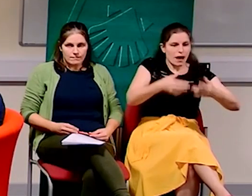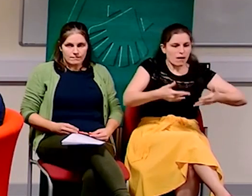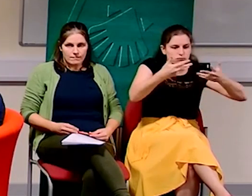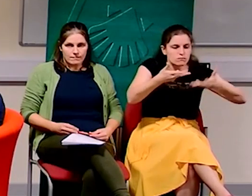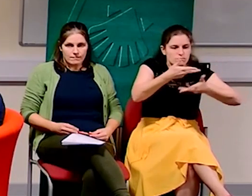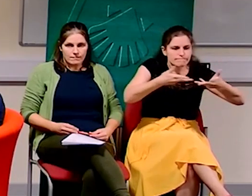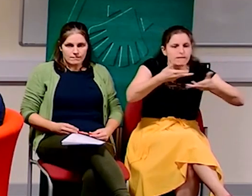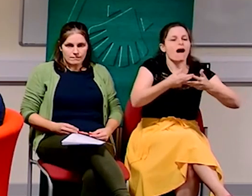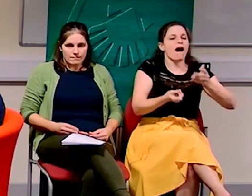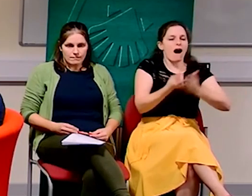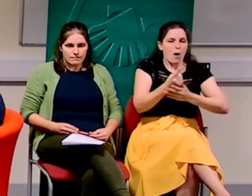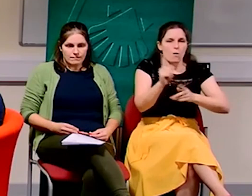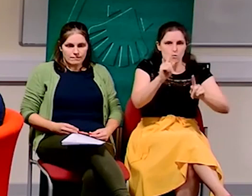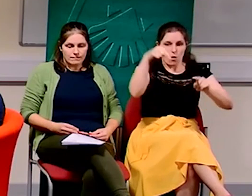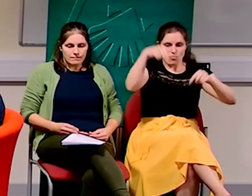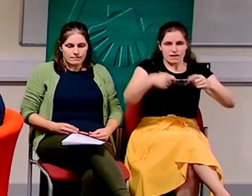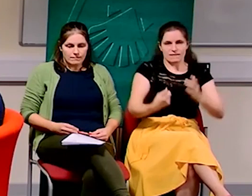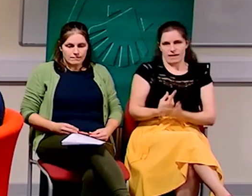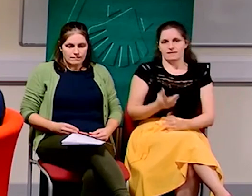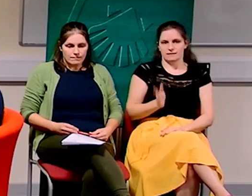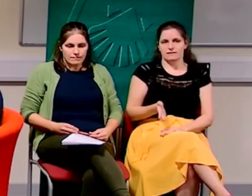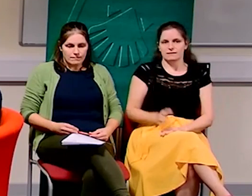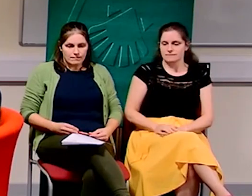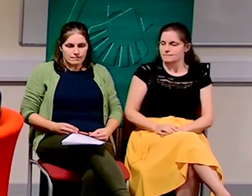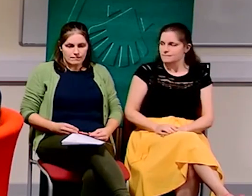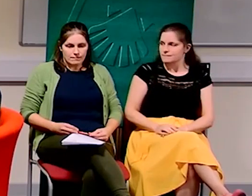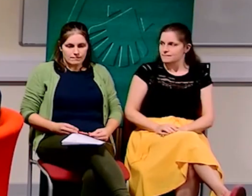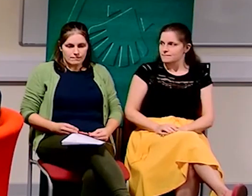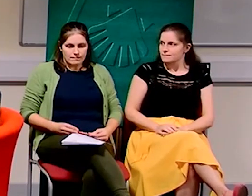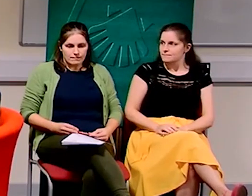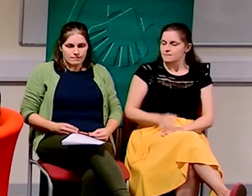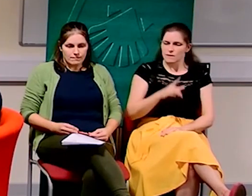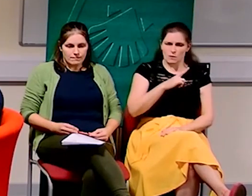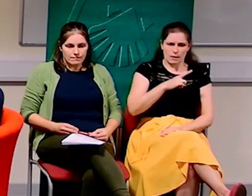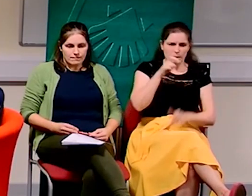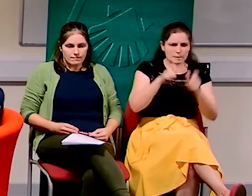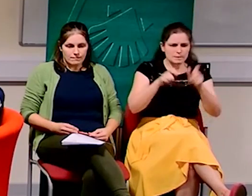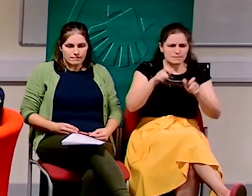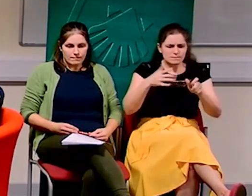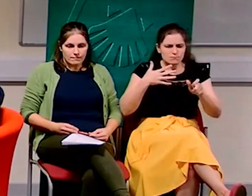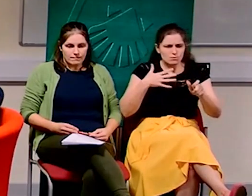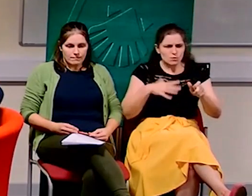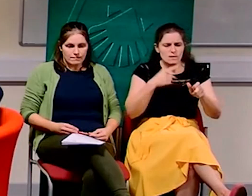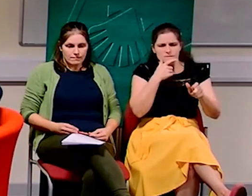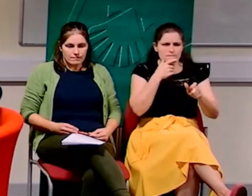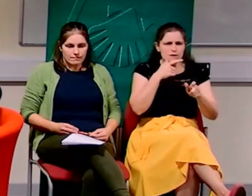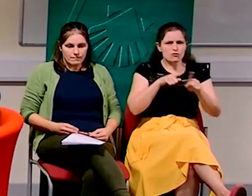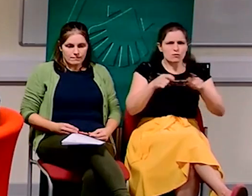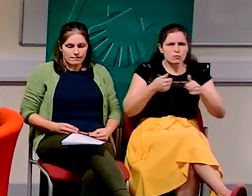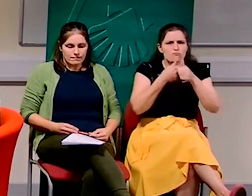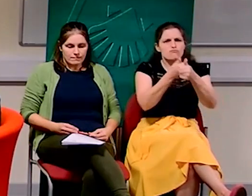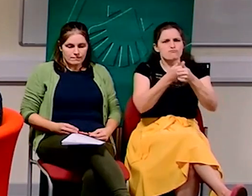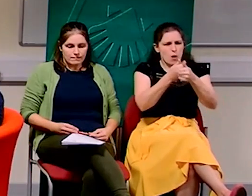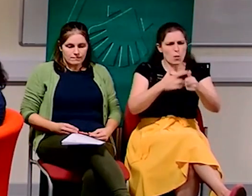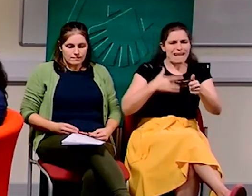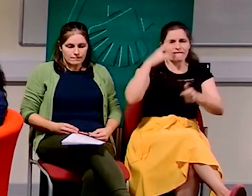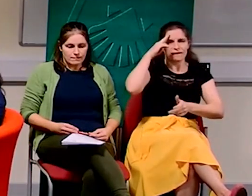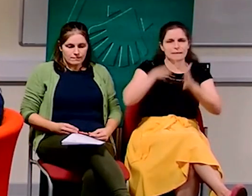year and one of the outcomes of that was a desire to promote the lived experiences of